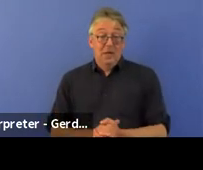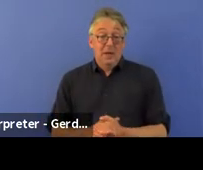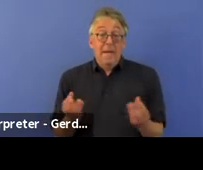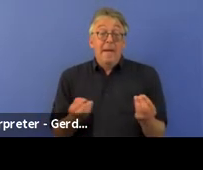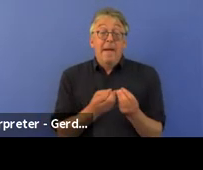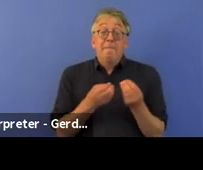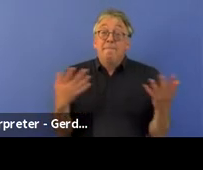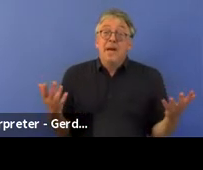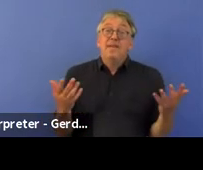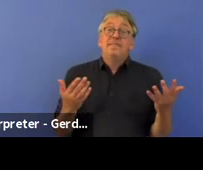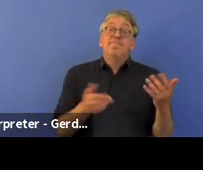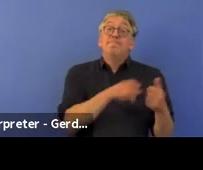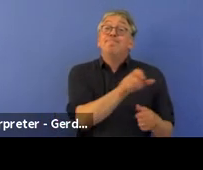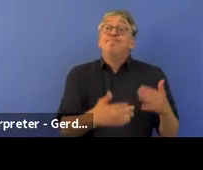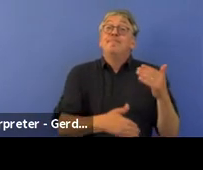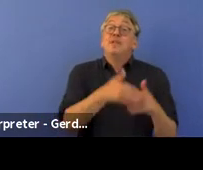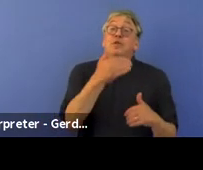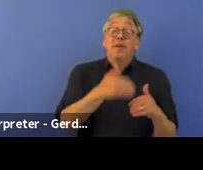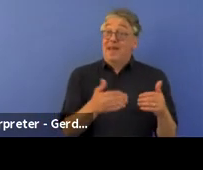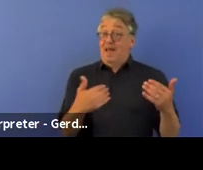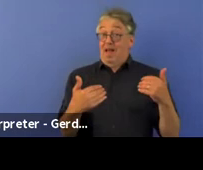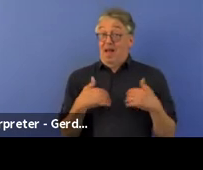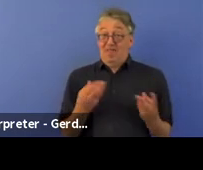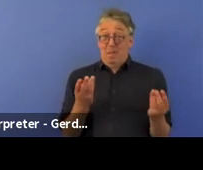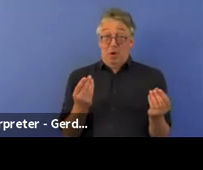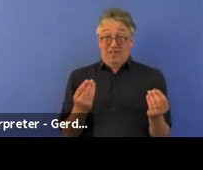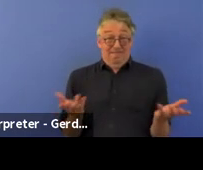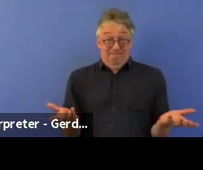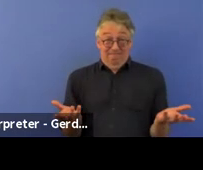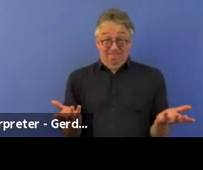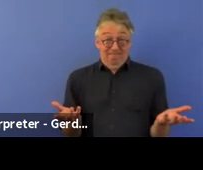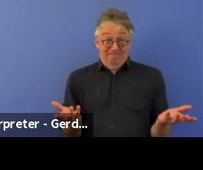and young people with disabilities. This pandemic has doubled the